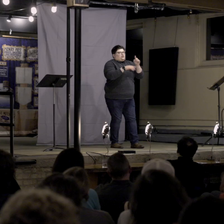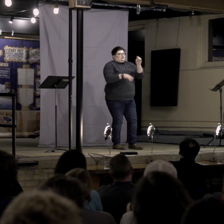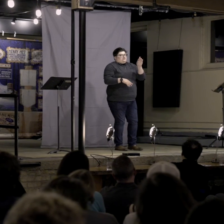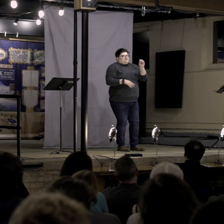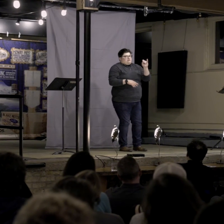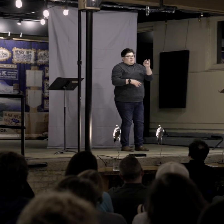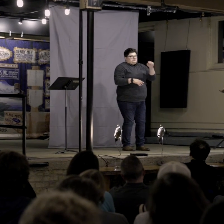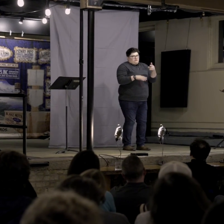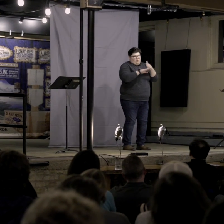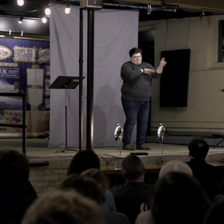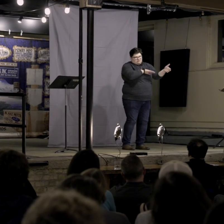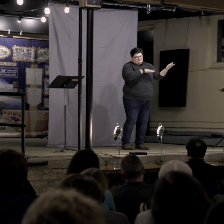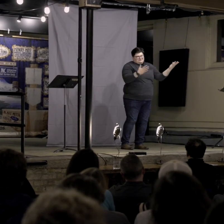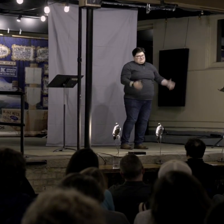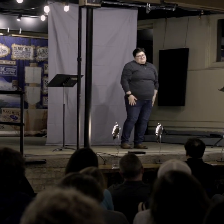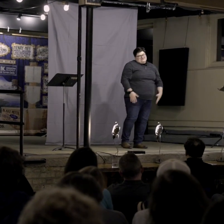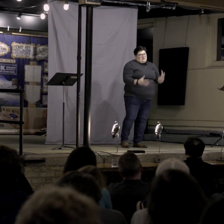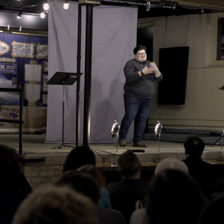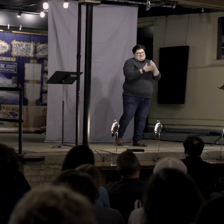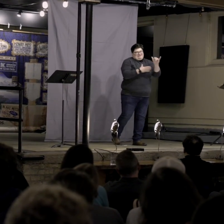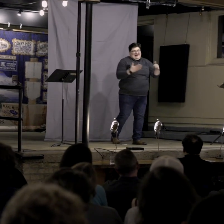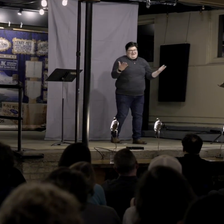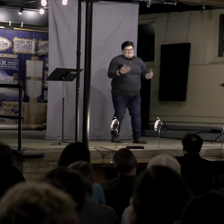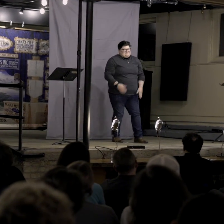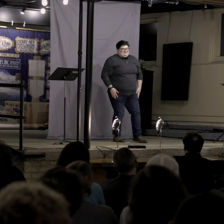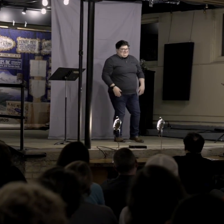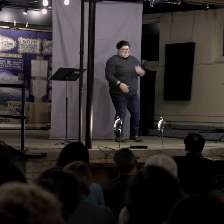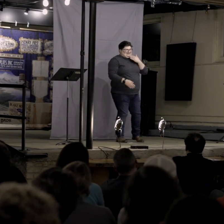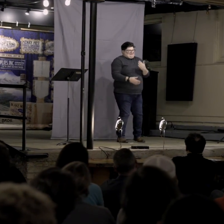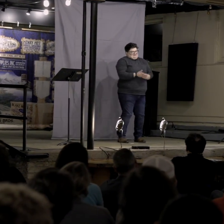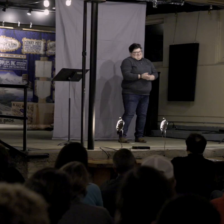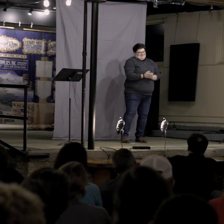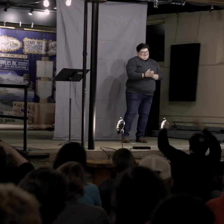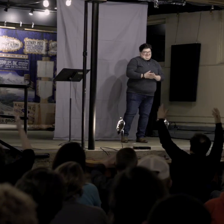And with that, I say thank you.